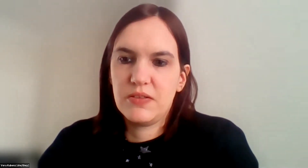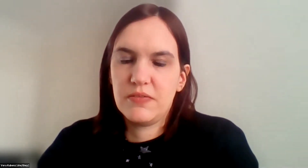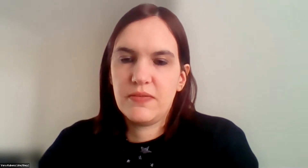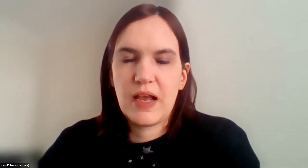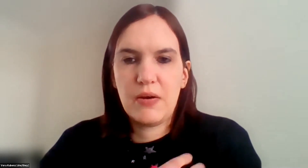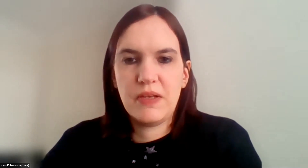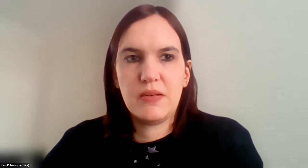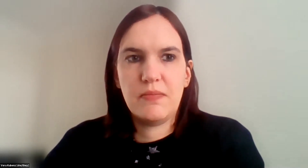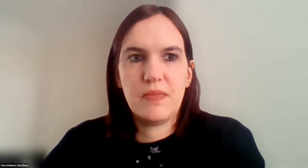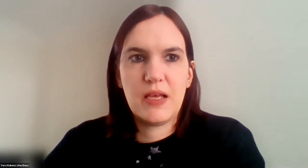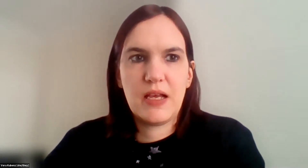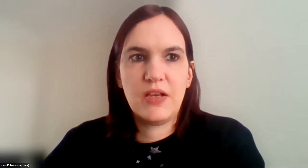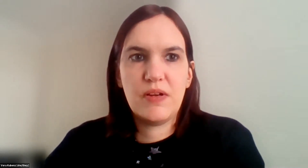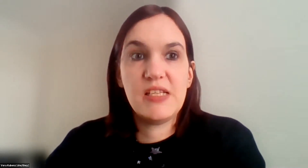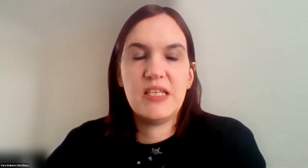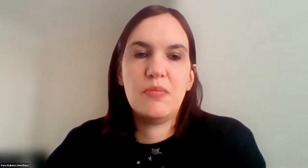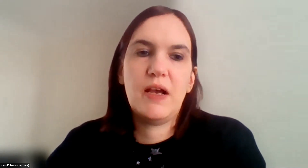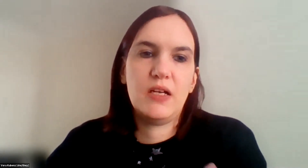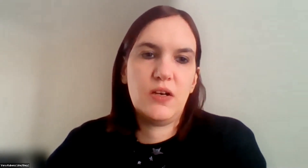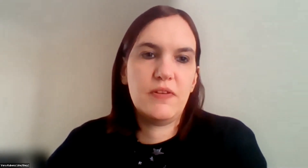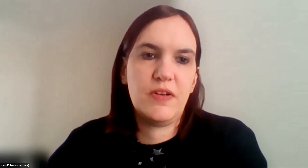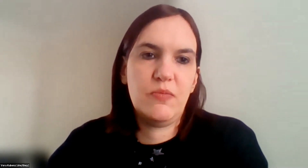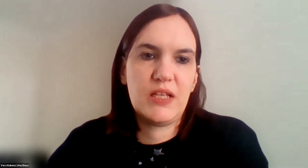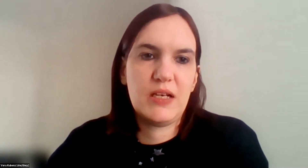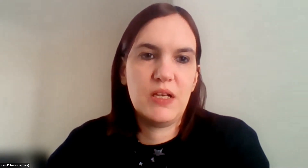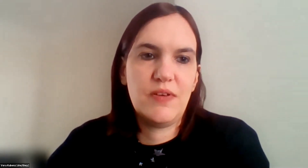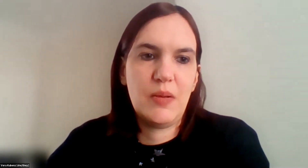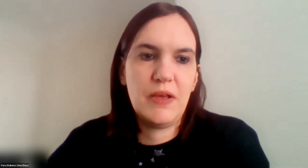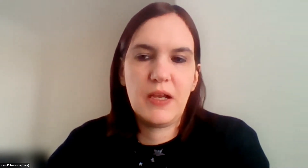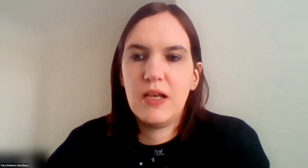at sort of how we can increase the impact of the framework that we are developing.